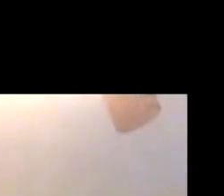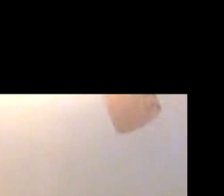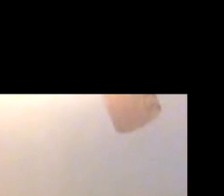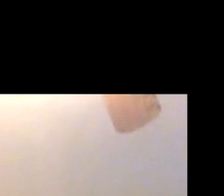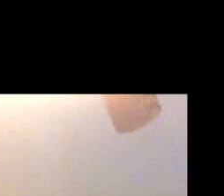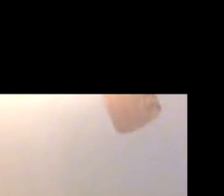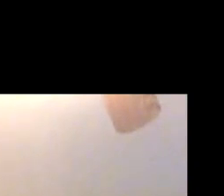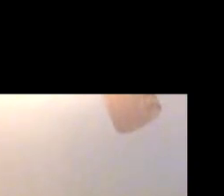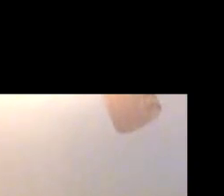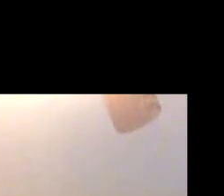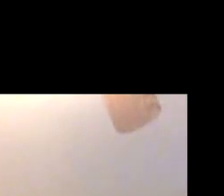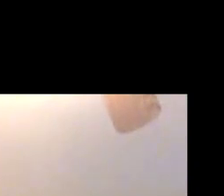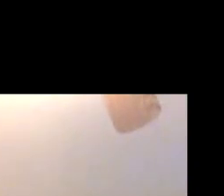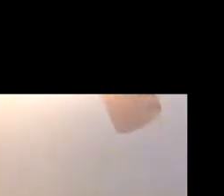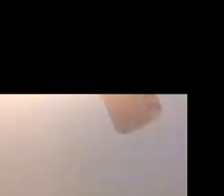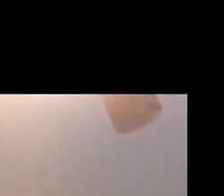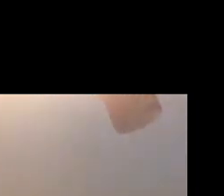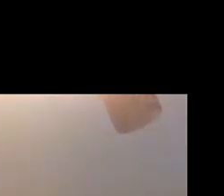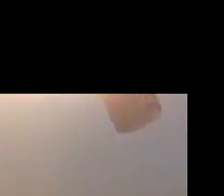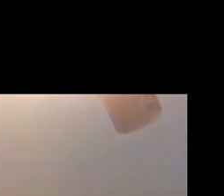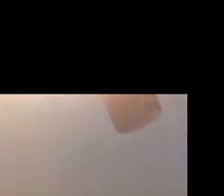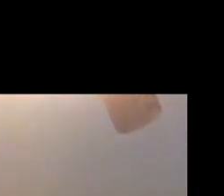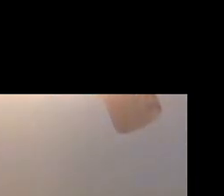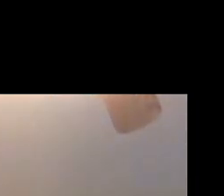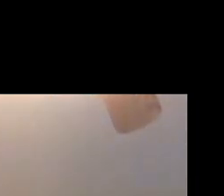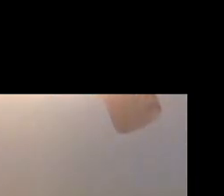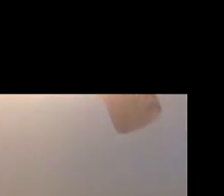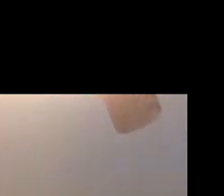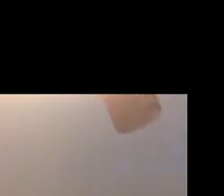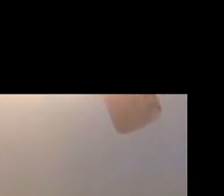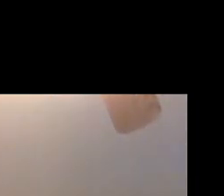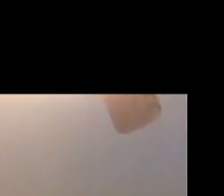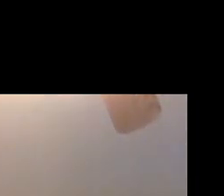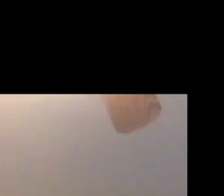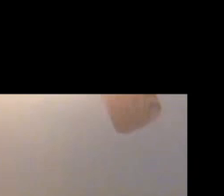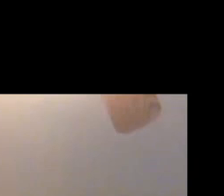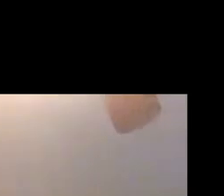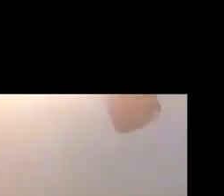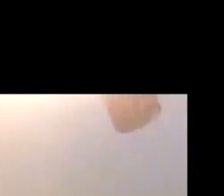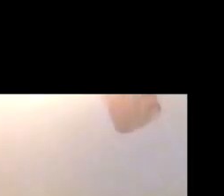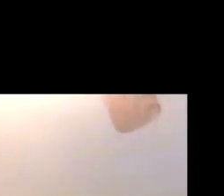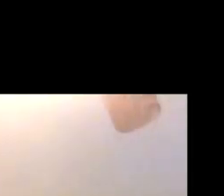research and then done a lot of homework in this area. Because in my family, diabetes,